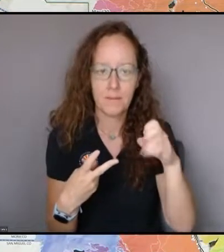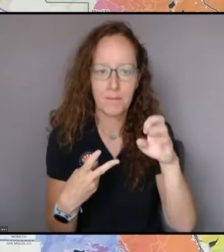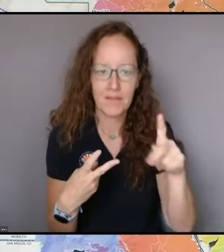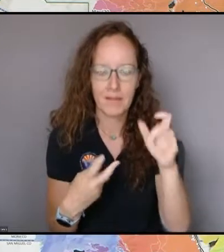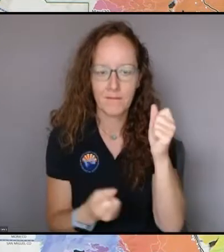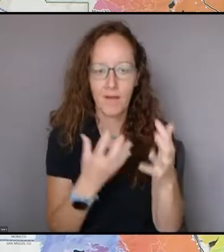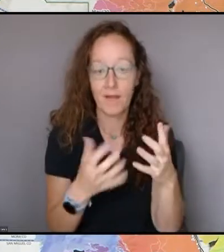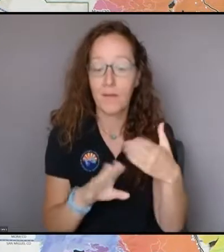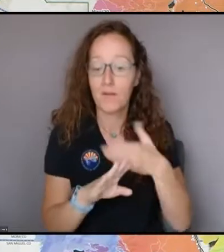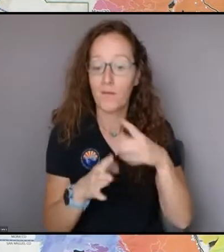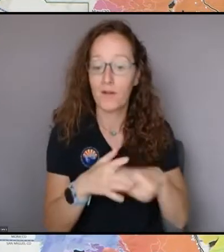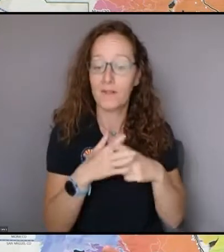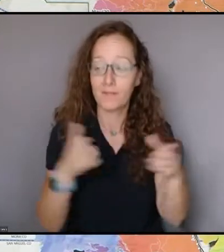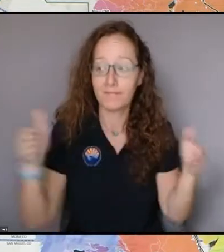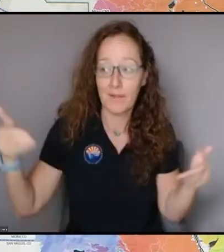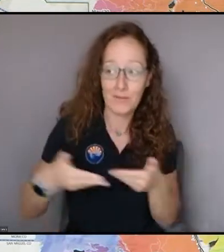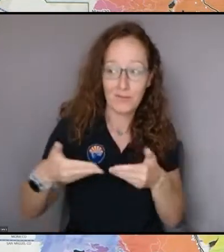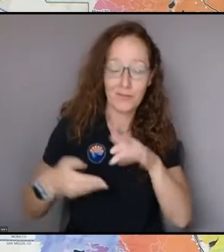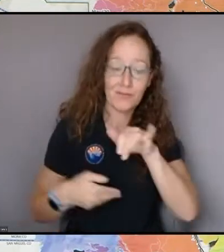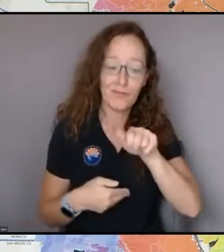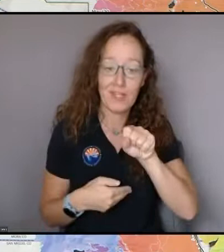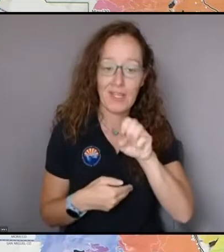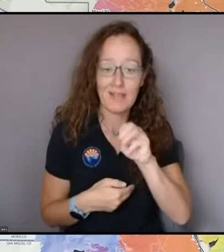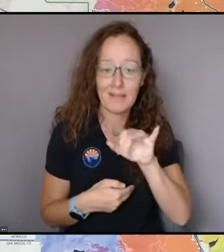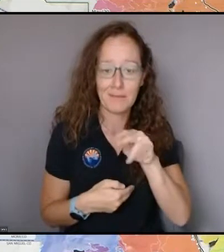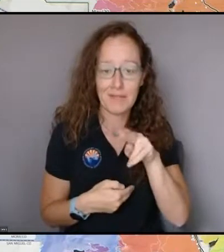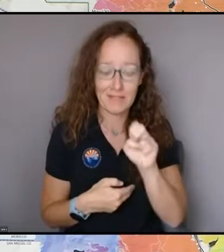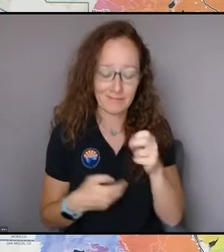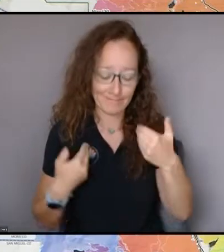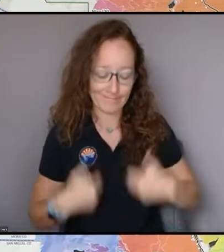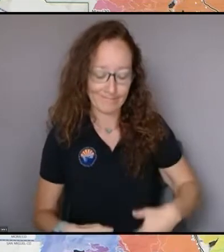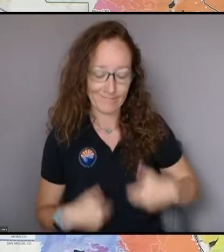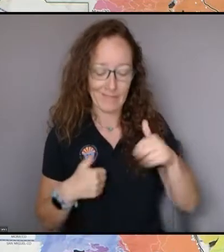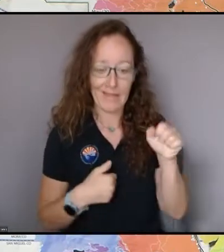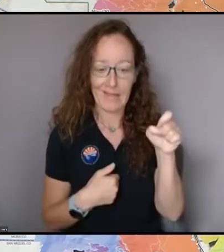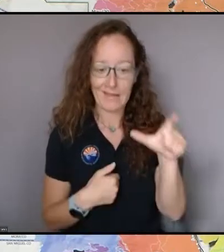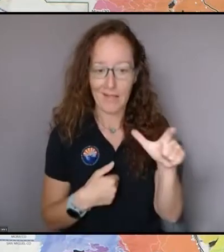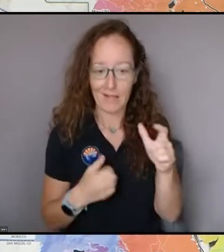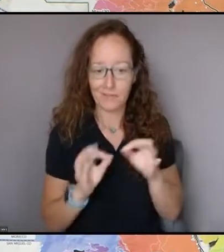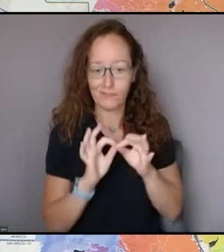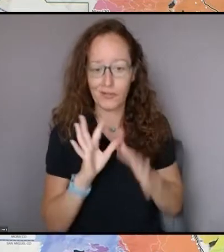Jasmine is the ASL. It's right over here in my screen and